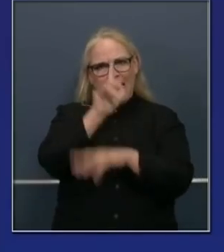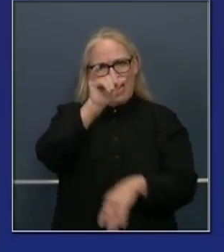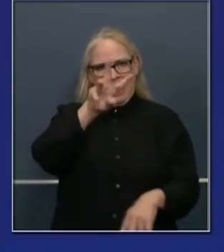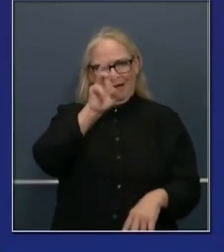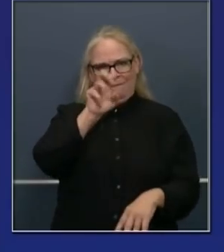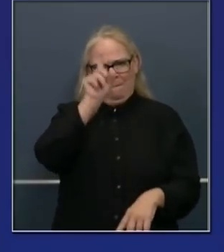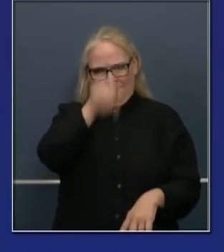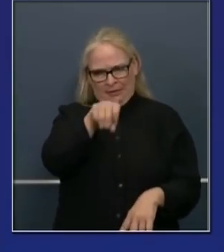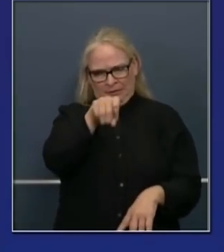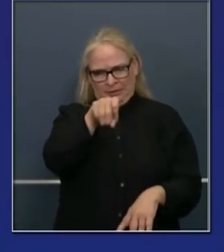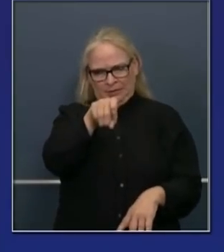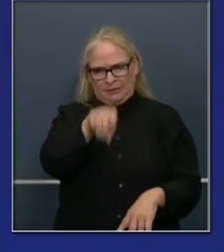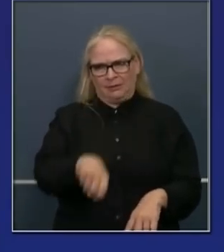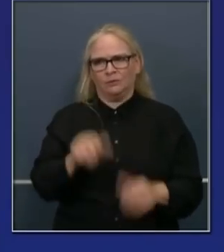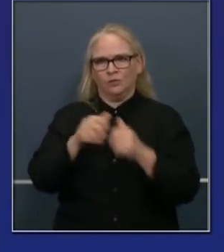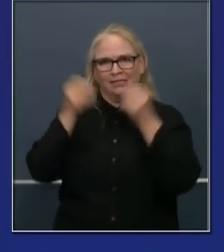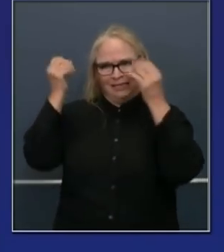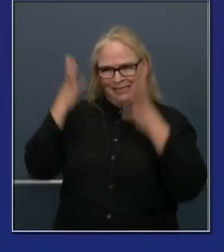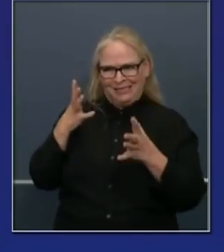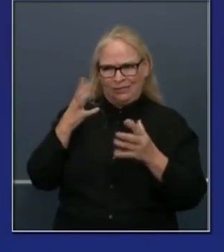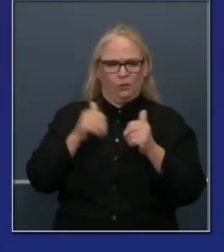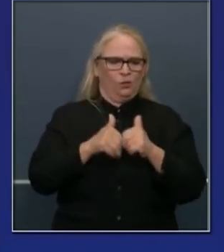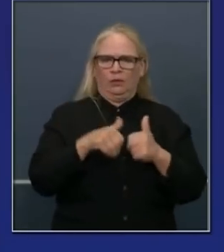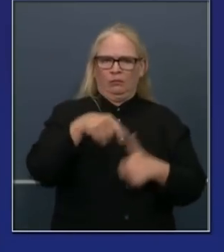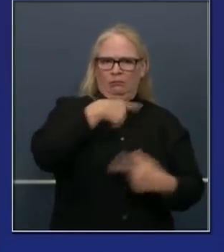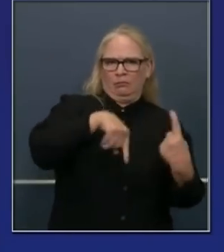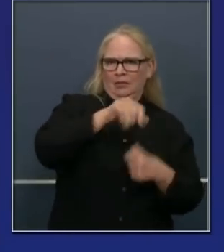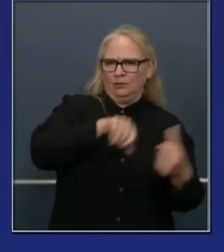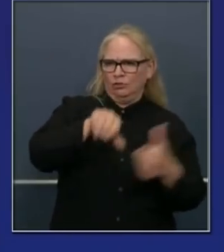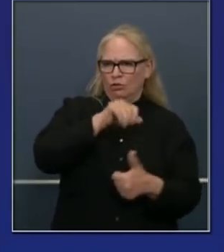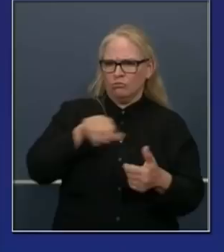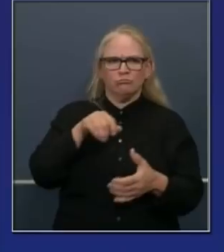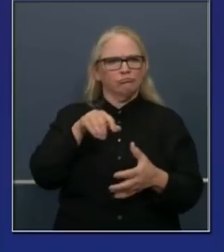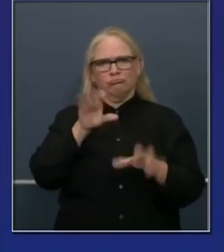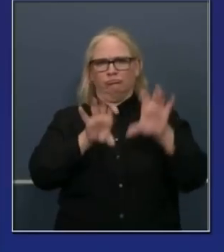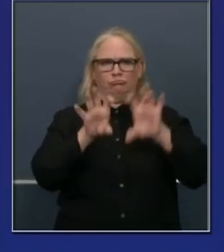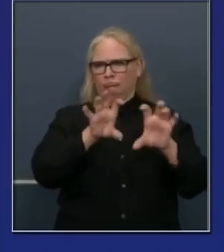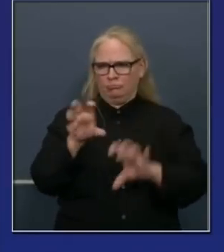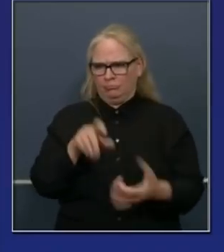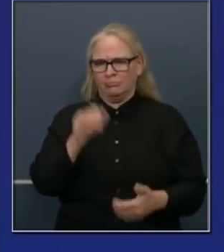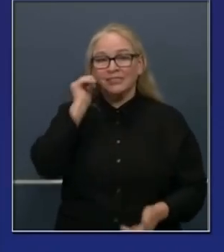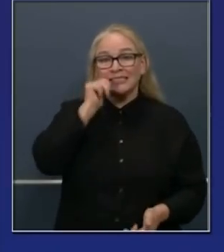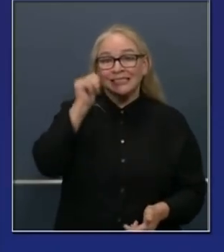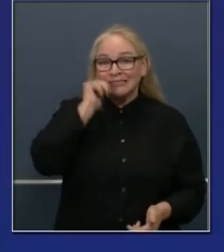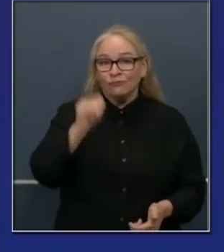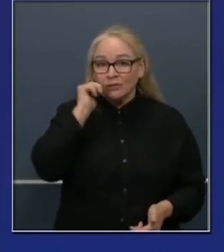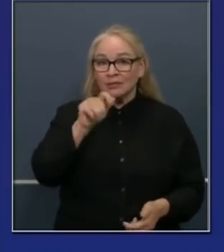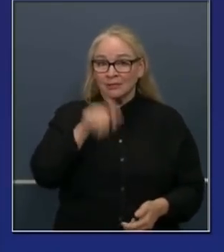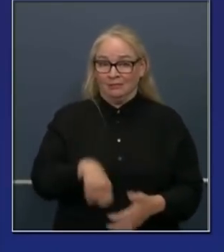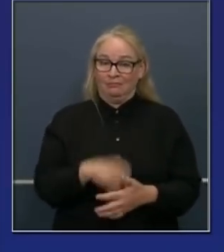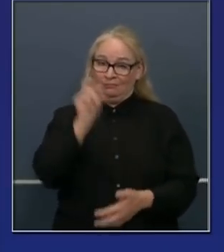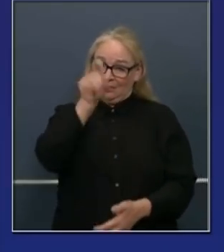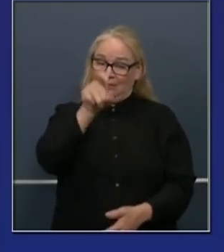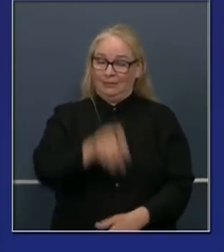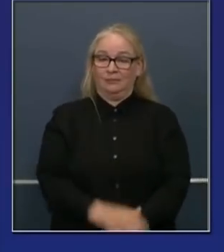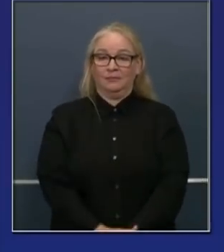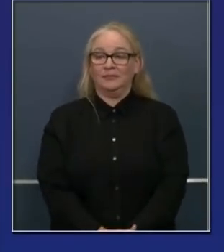RELATES TO THE DIGITAL DIVIDE. WE WANT DAILY LIVE INTERACTIONS WITH STUDENTS AND TEACHERS. STUDENTS CONNECTING PEER TO